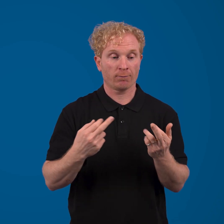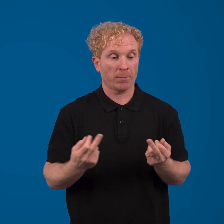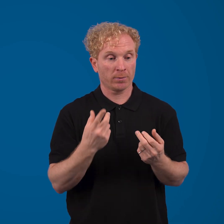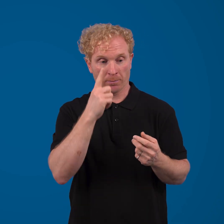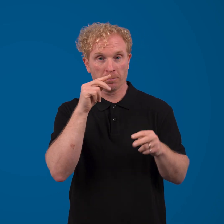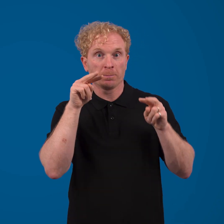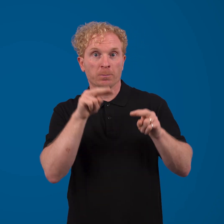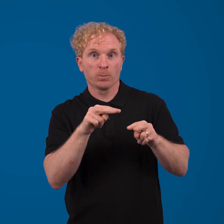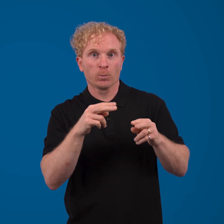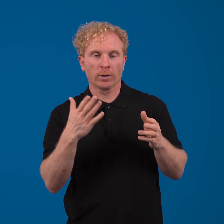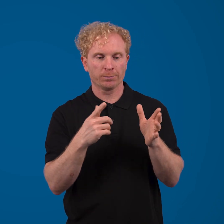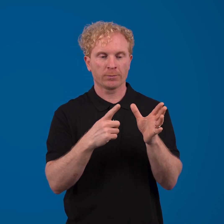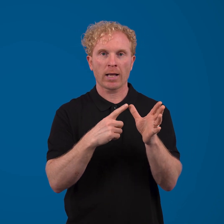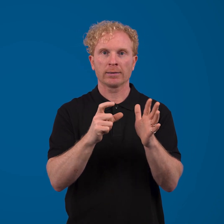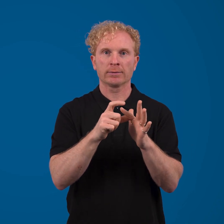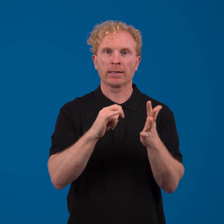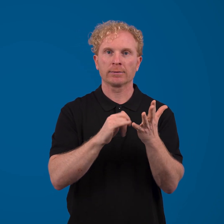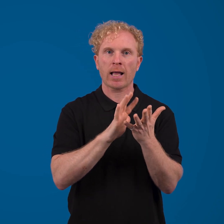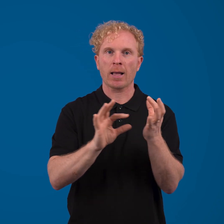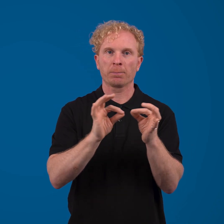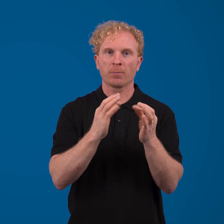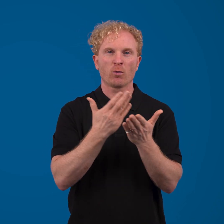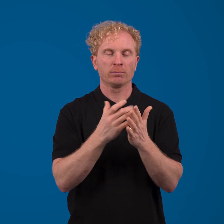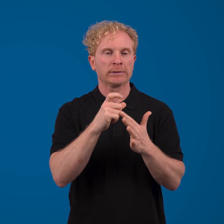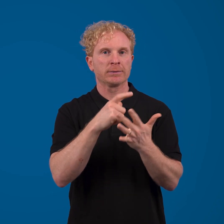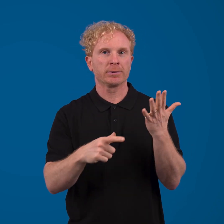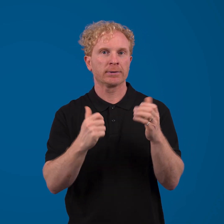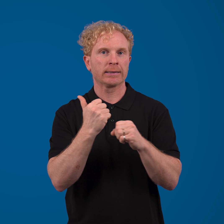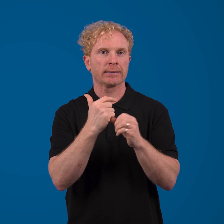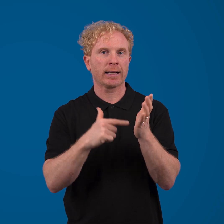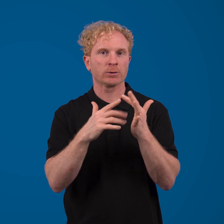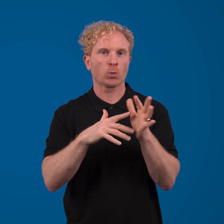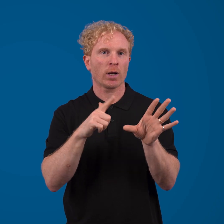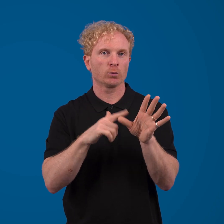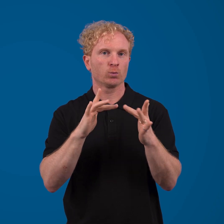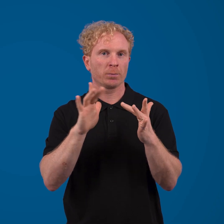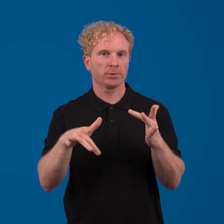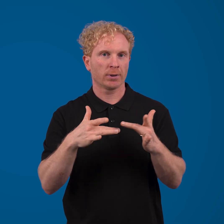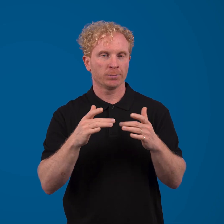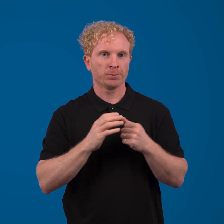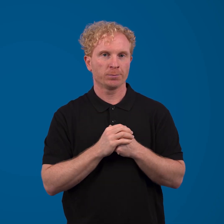available on ADS Hub on Disability Gateway.